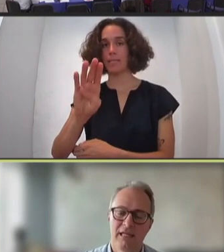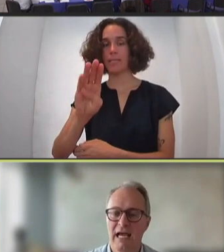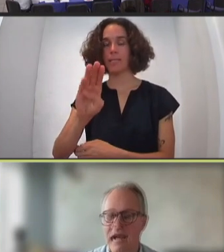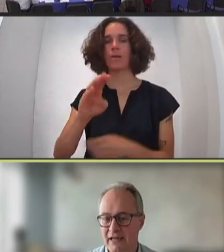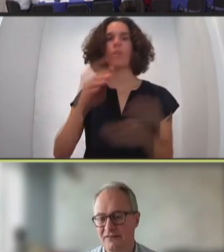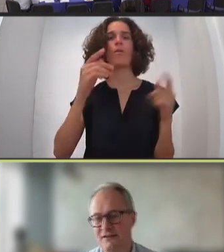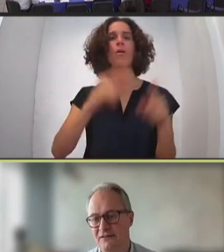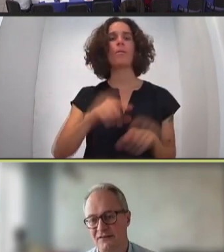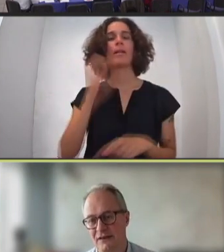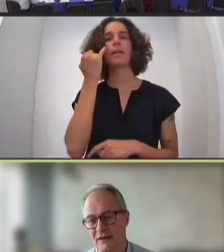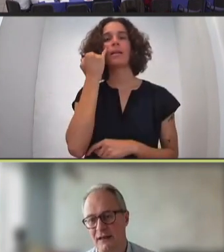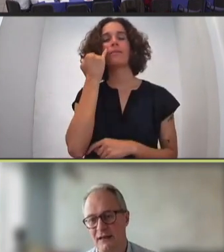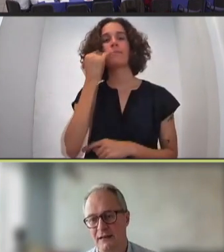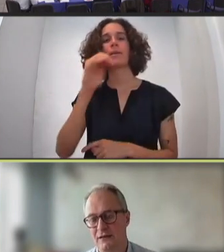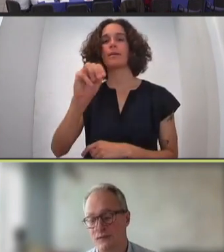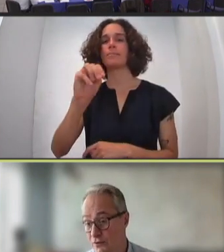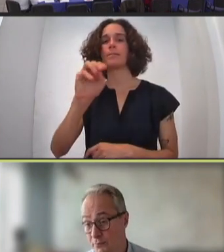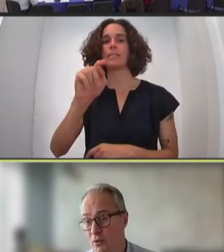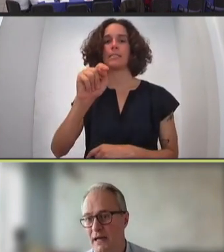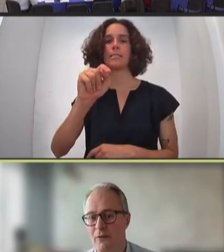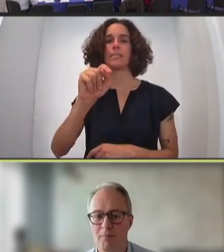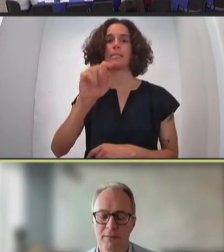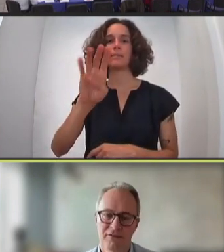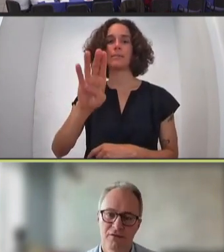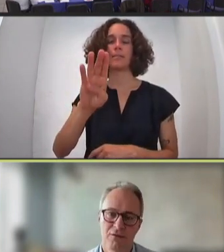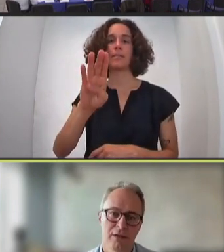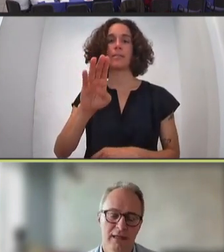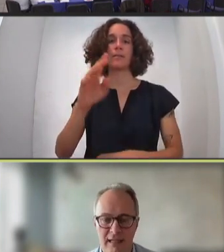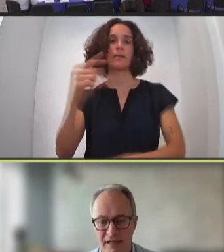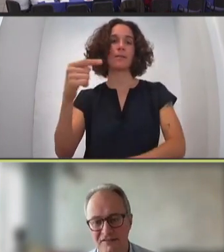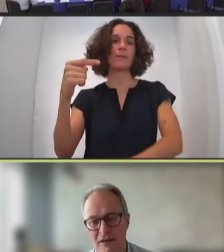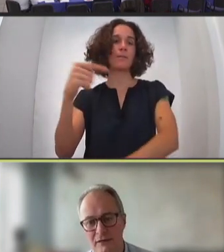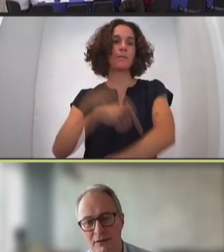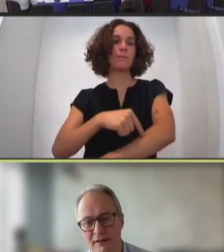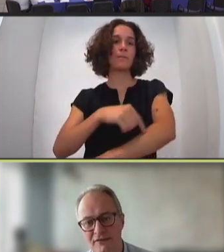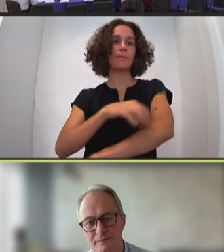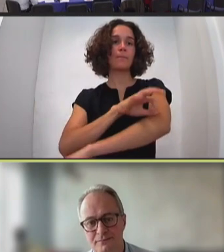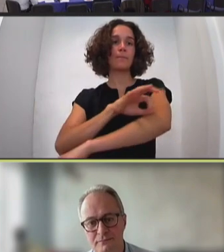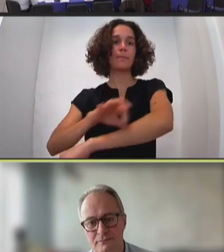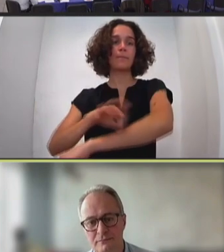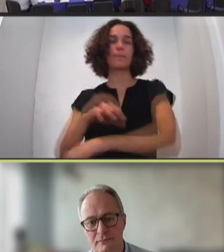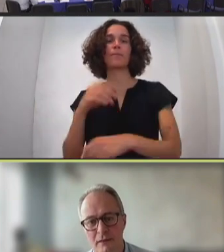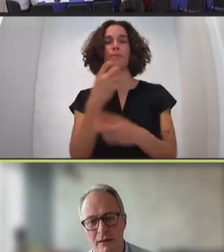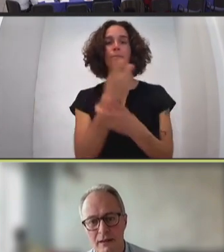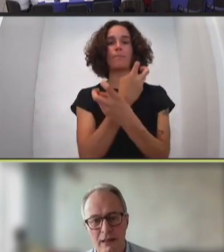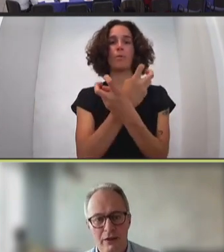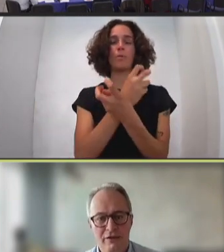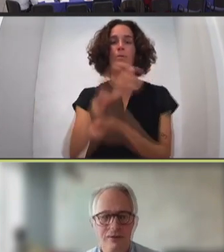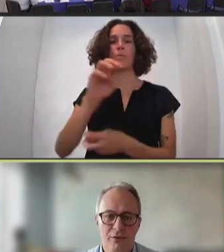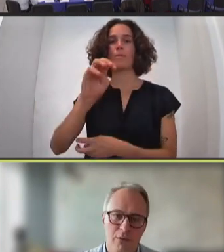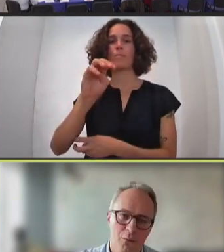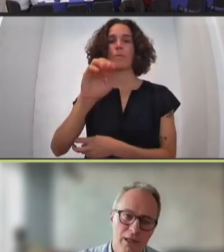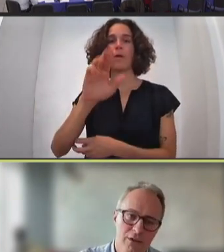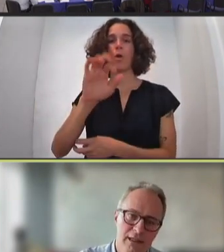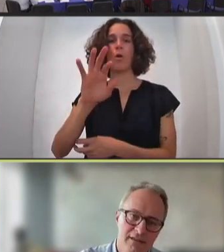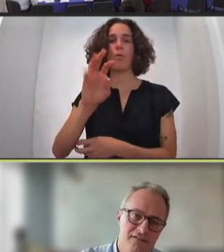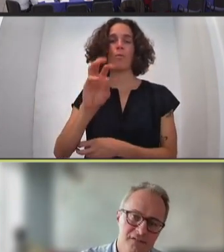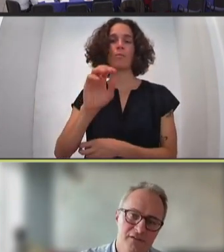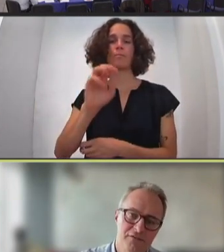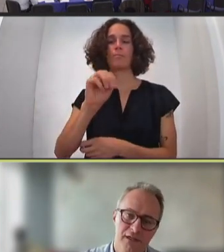get access to the bone marrow. So, next slide, please. So, we know that these cells are very